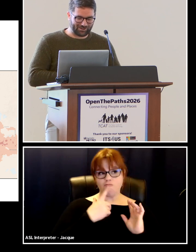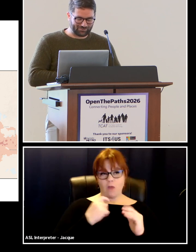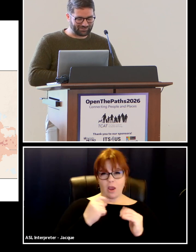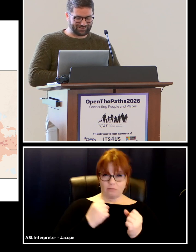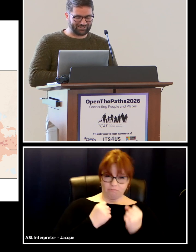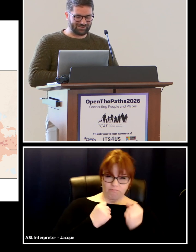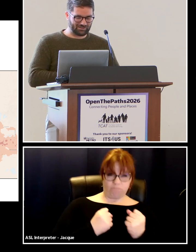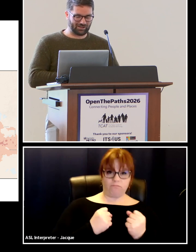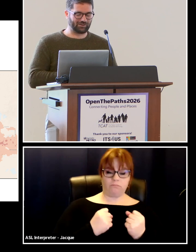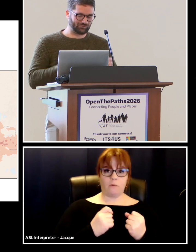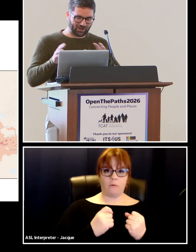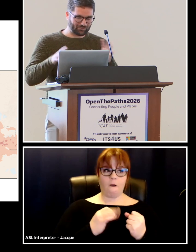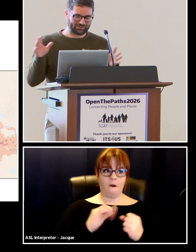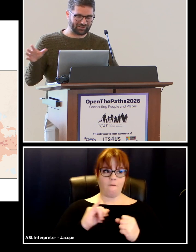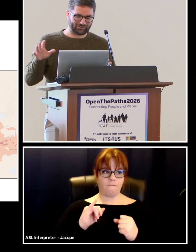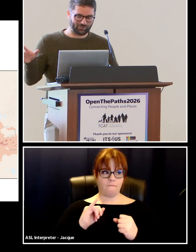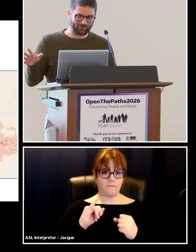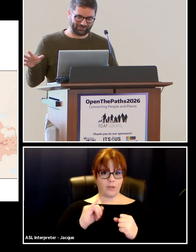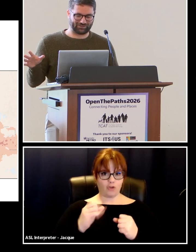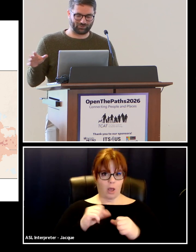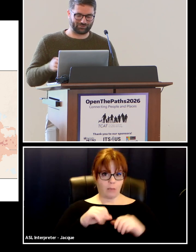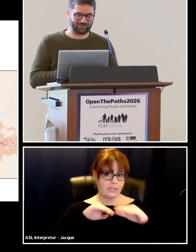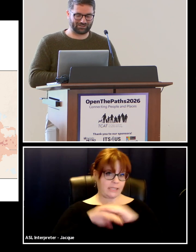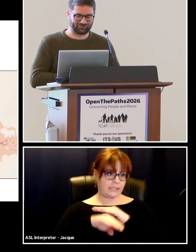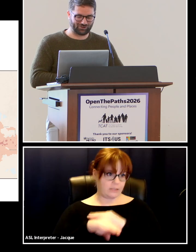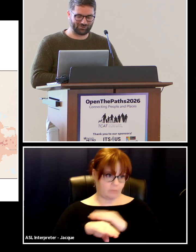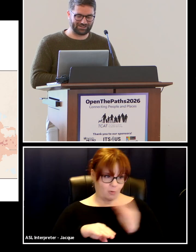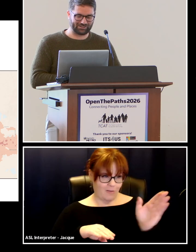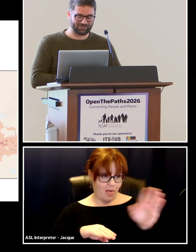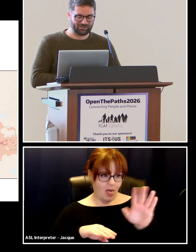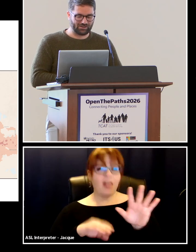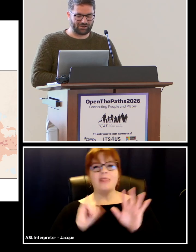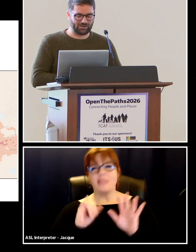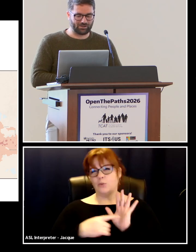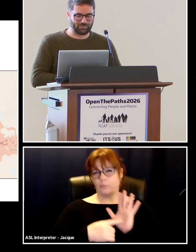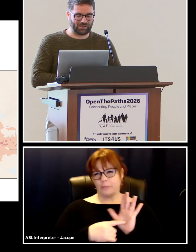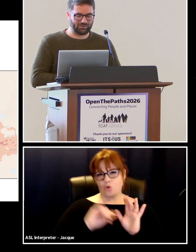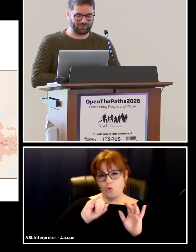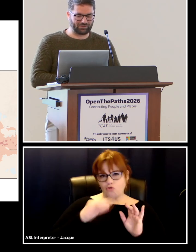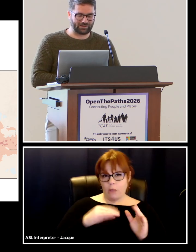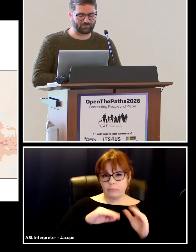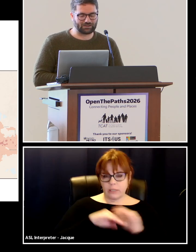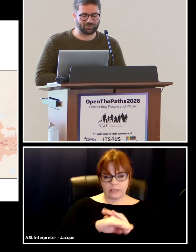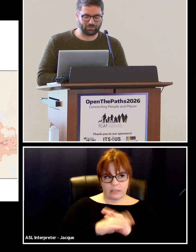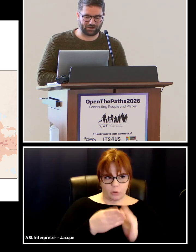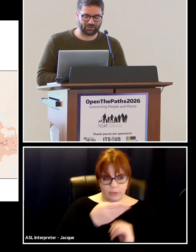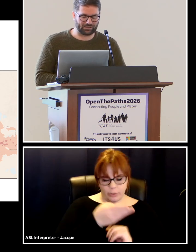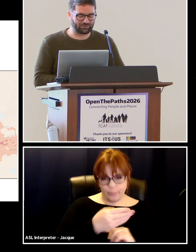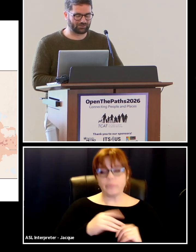jobs uh jobs accessible is is what's being shown here. Um, and then that's being compared against